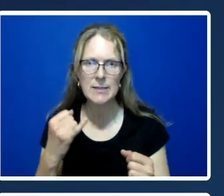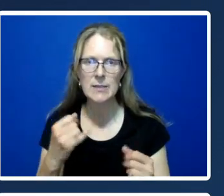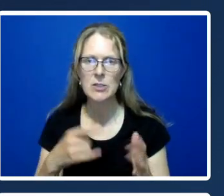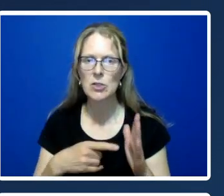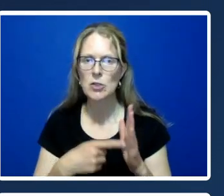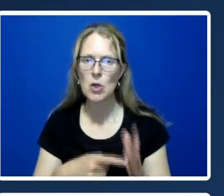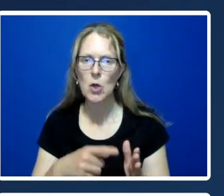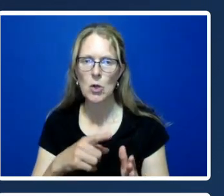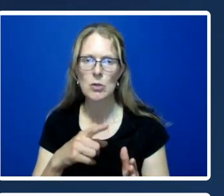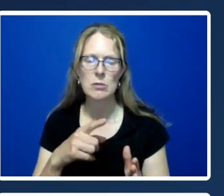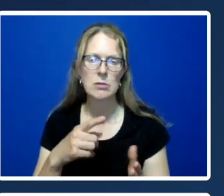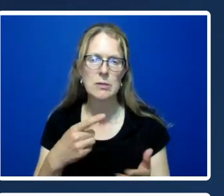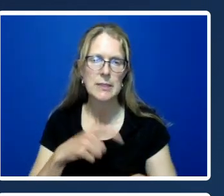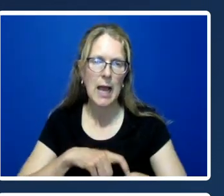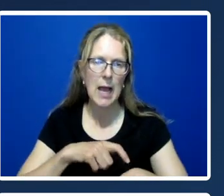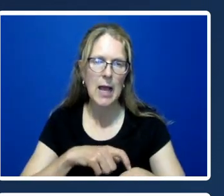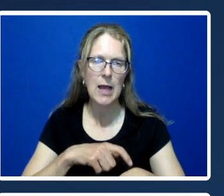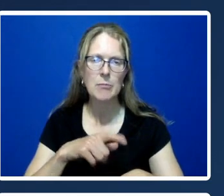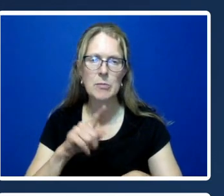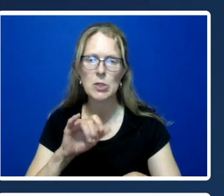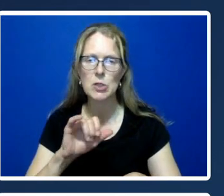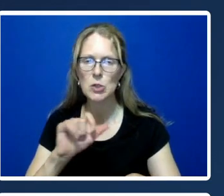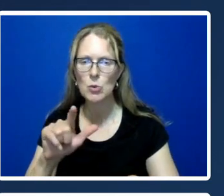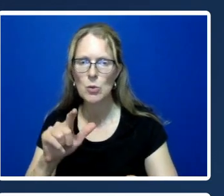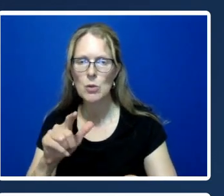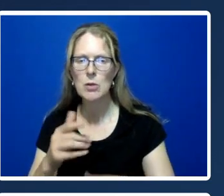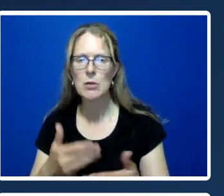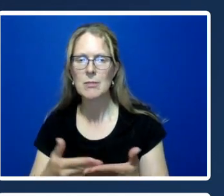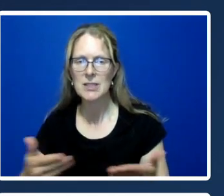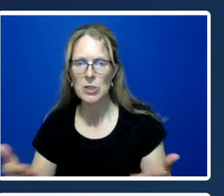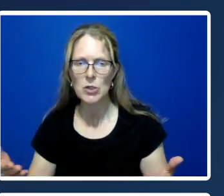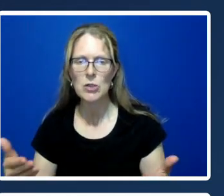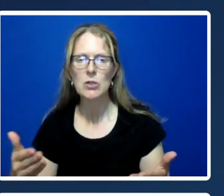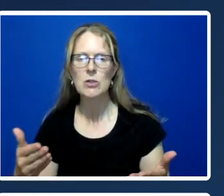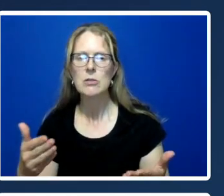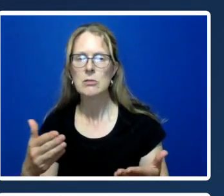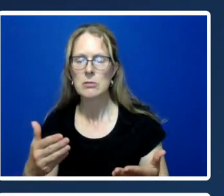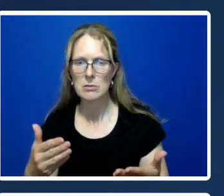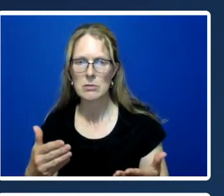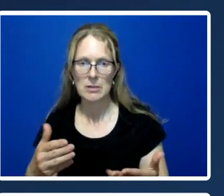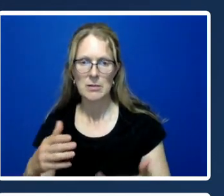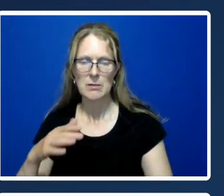procedure outline. And then the middle sheet is one activity sheet that the students will utilize